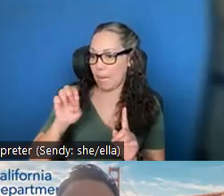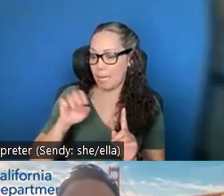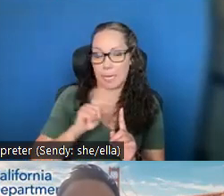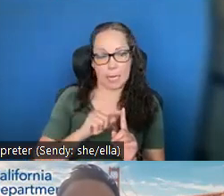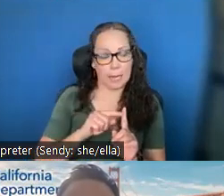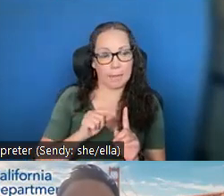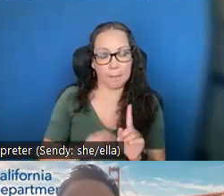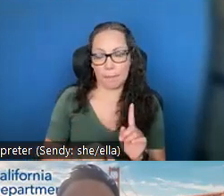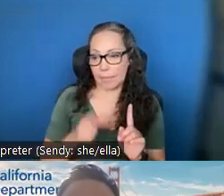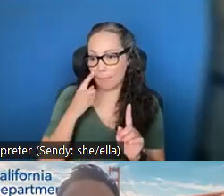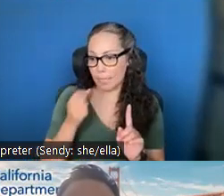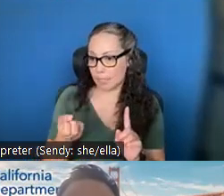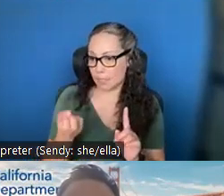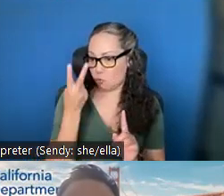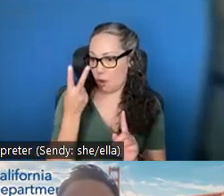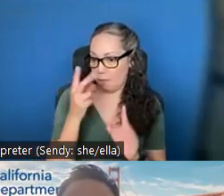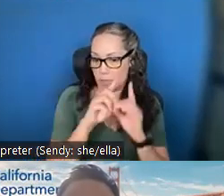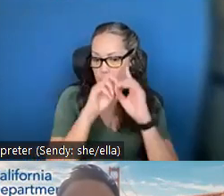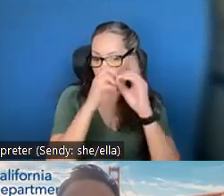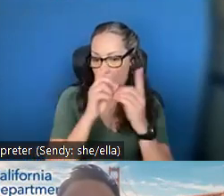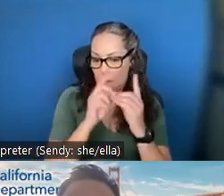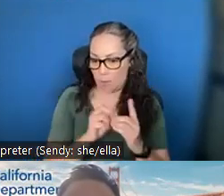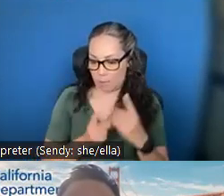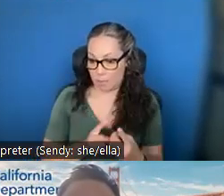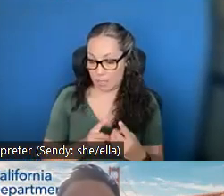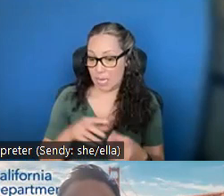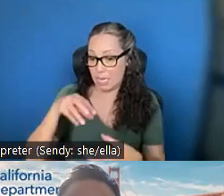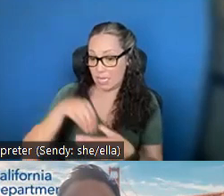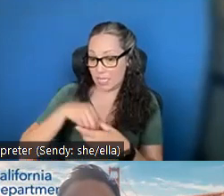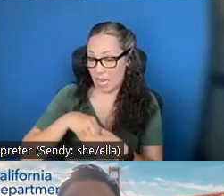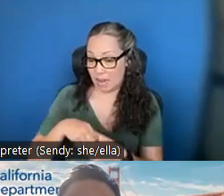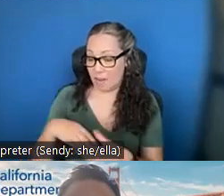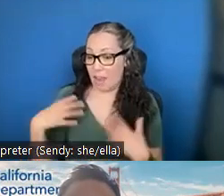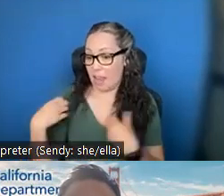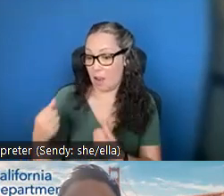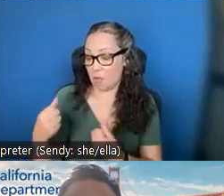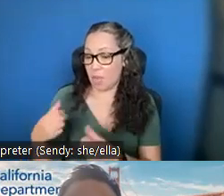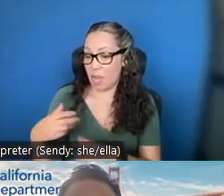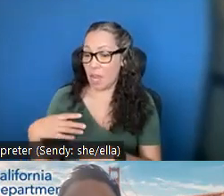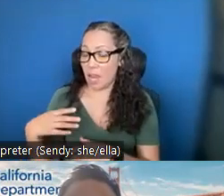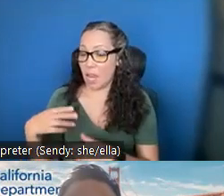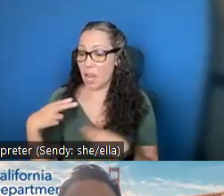there's 12 departments inside Health and Human Services uh which do include both do and aging